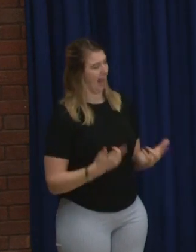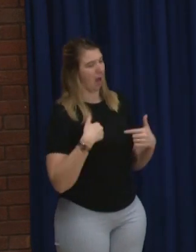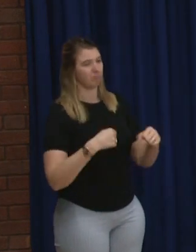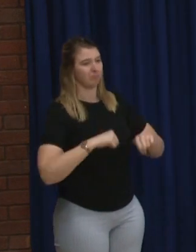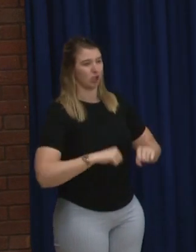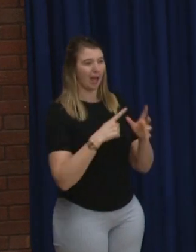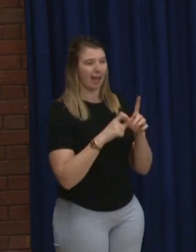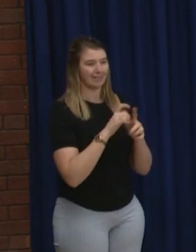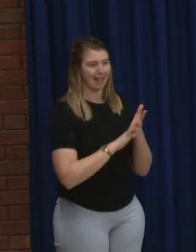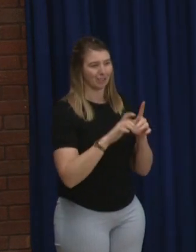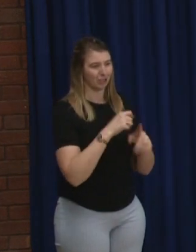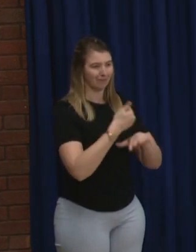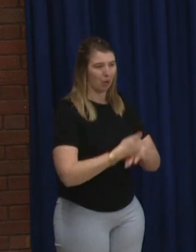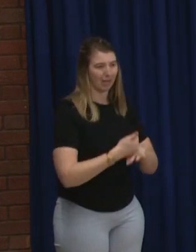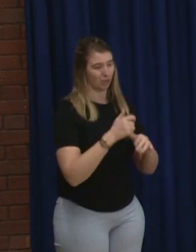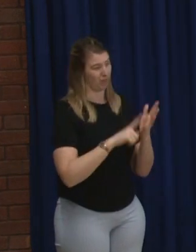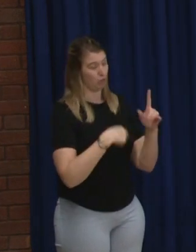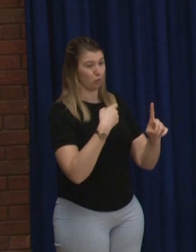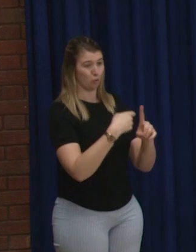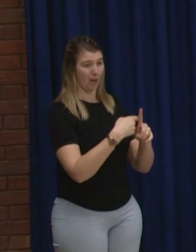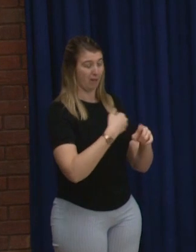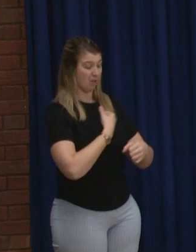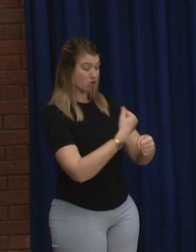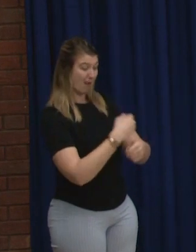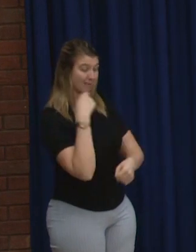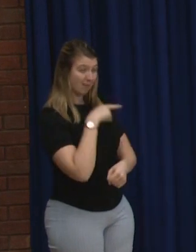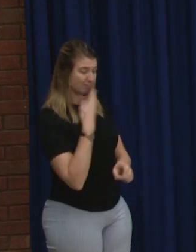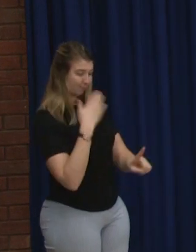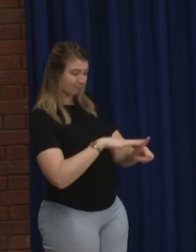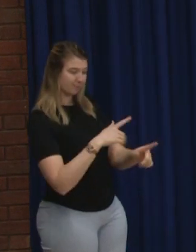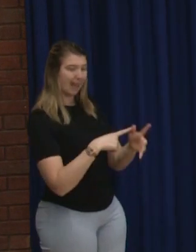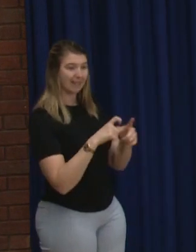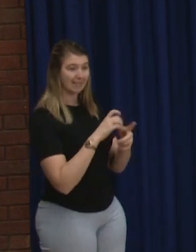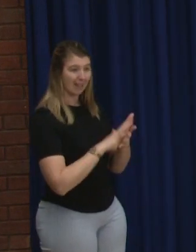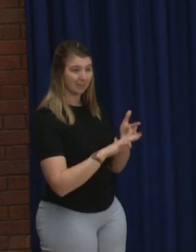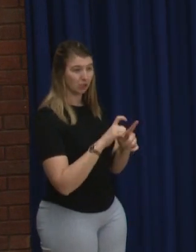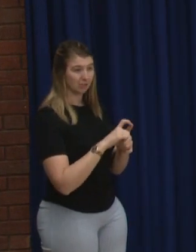who's got ADHD and he was diagnosed at a young age and without medication, which he does have,